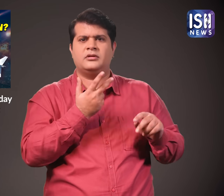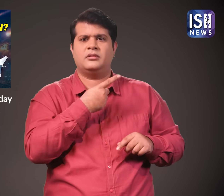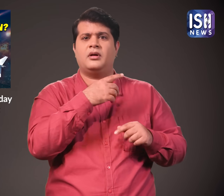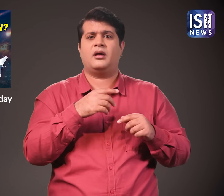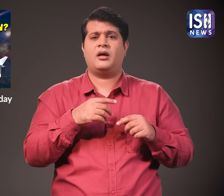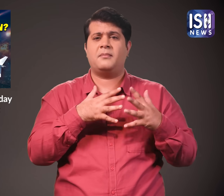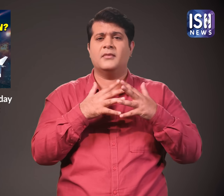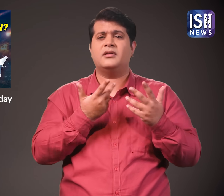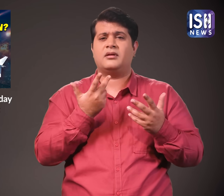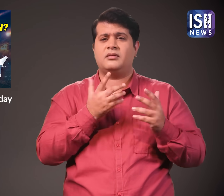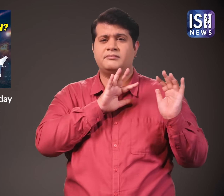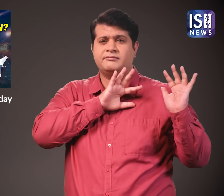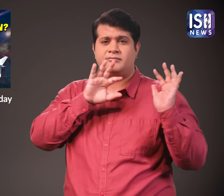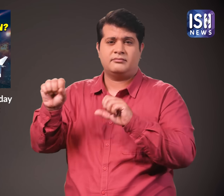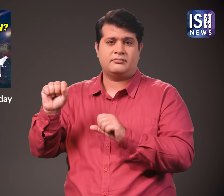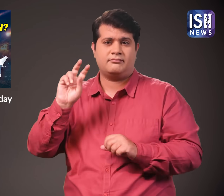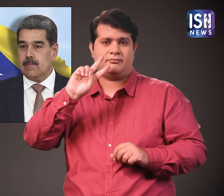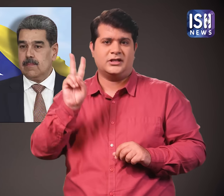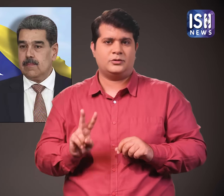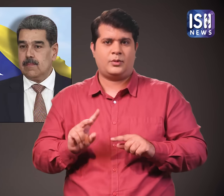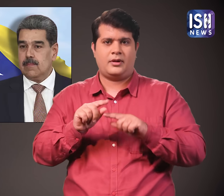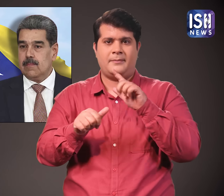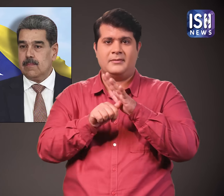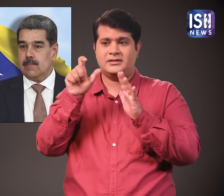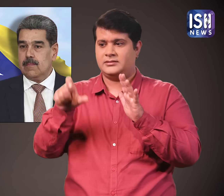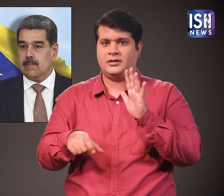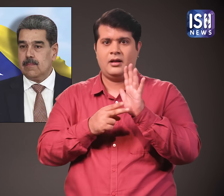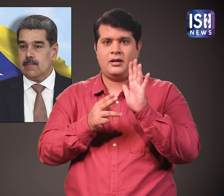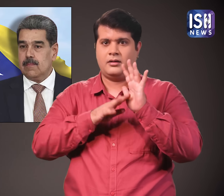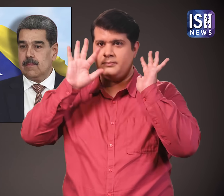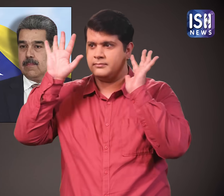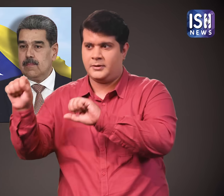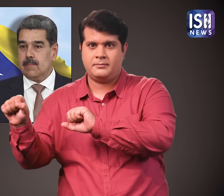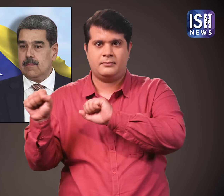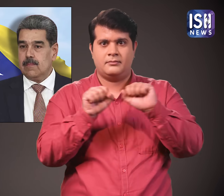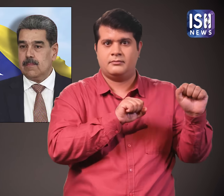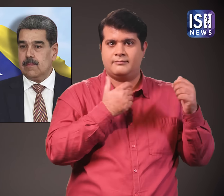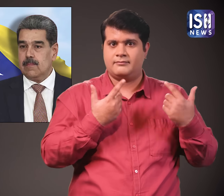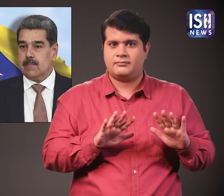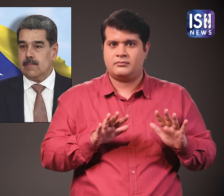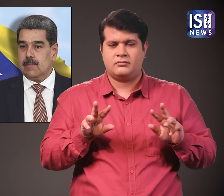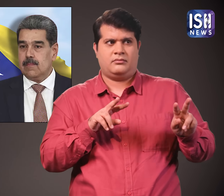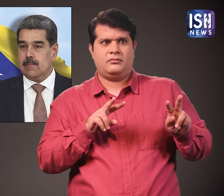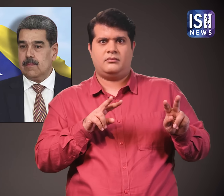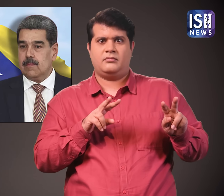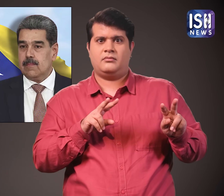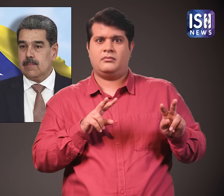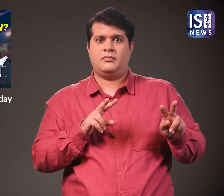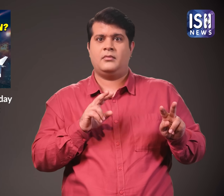including the capture of Venezuela’s president, Nicolás Maduro, which surprised the world.